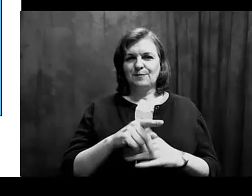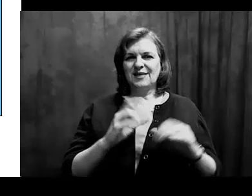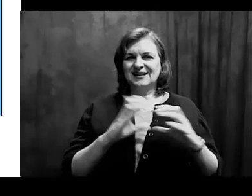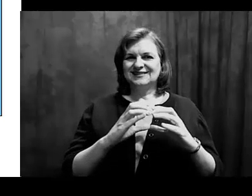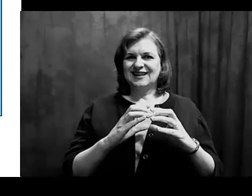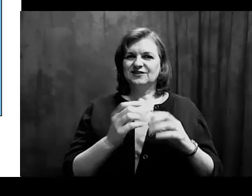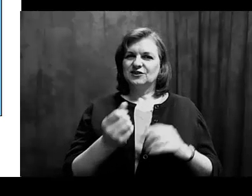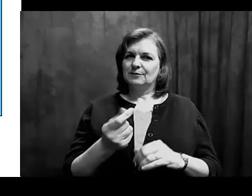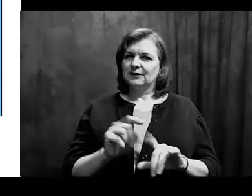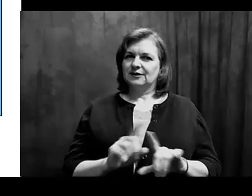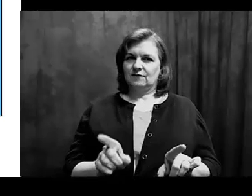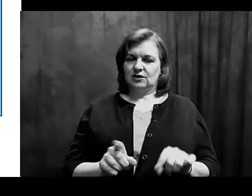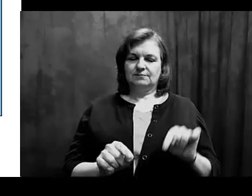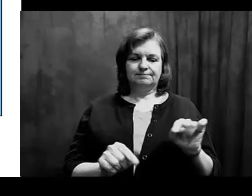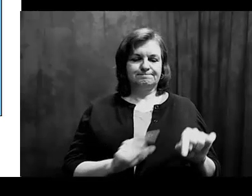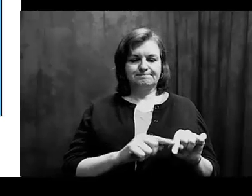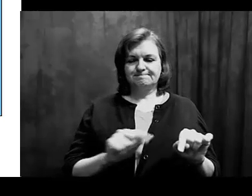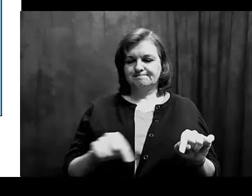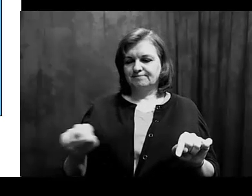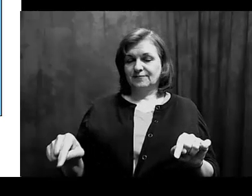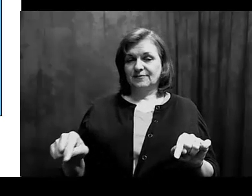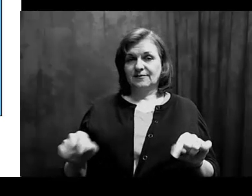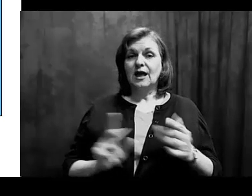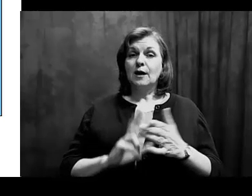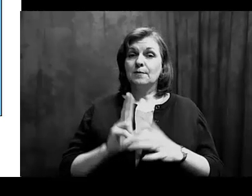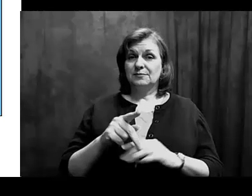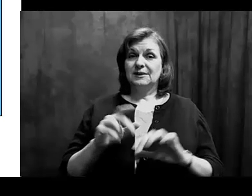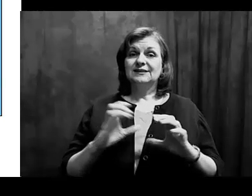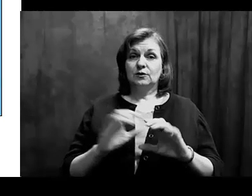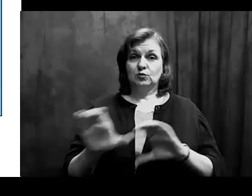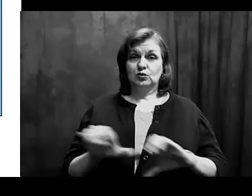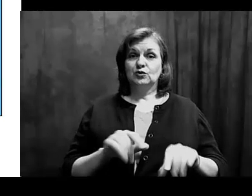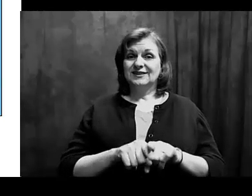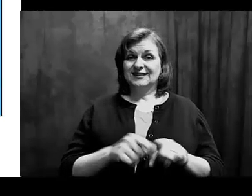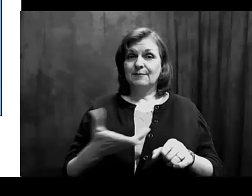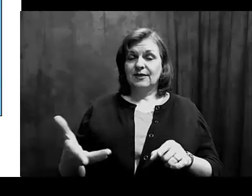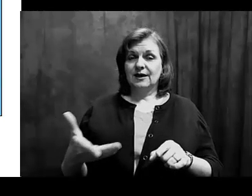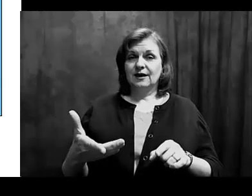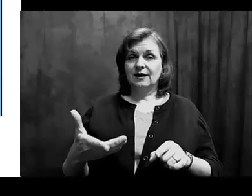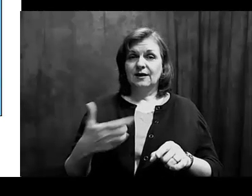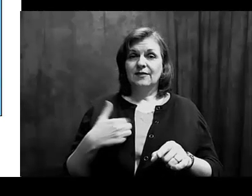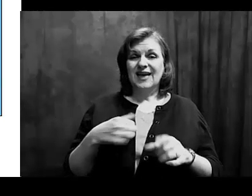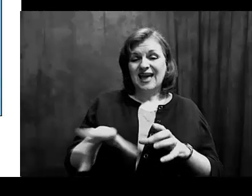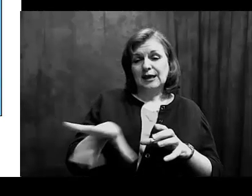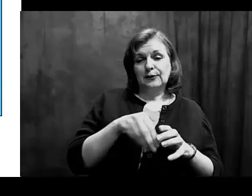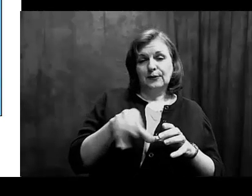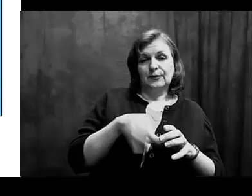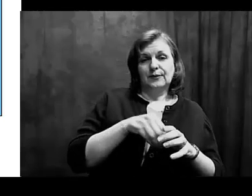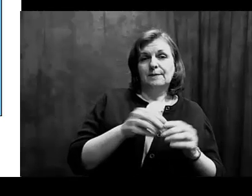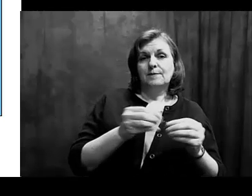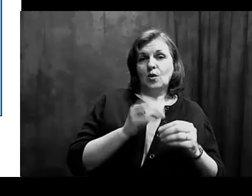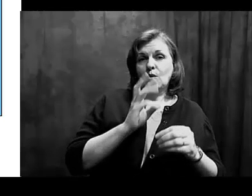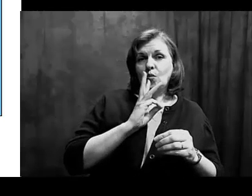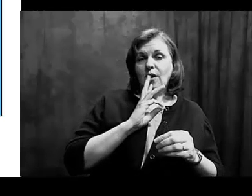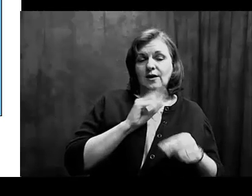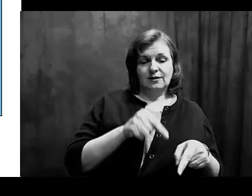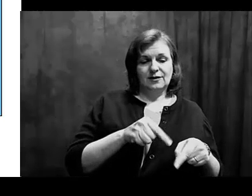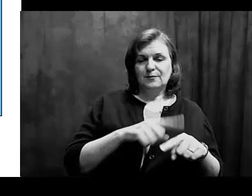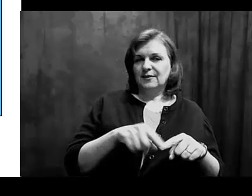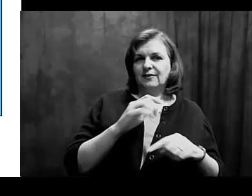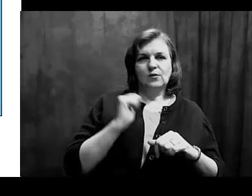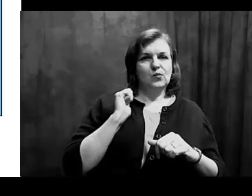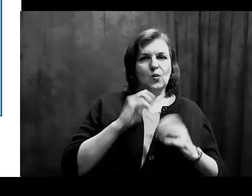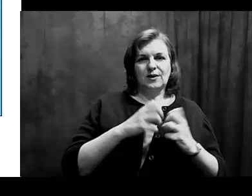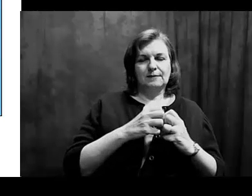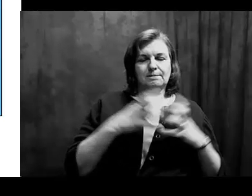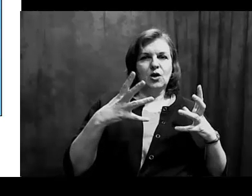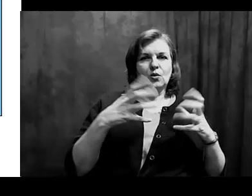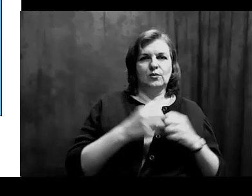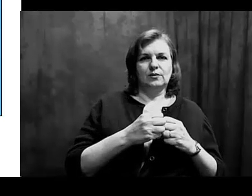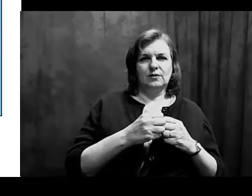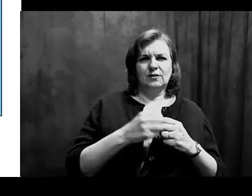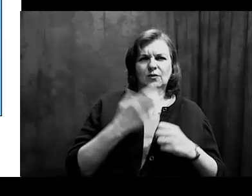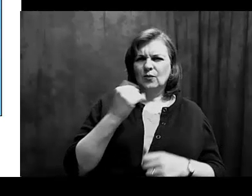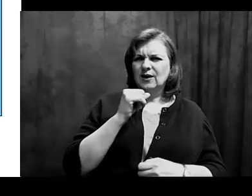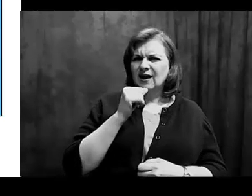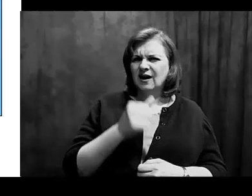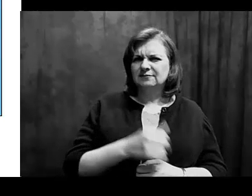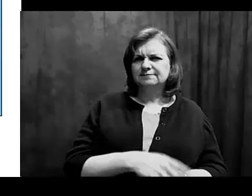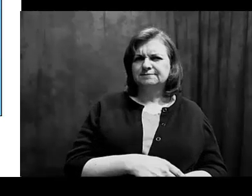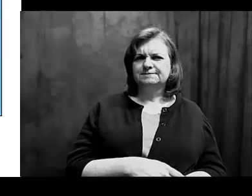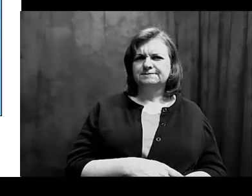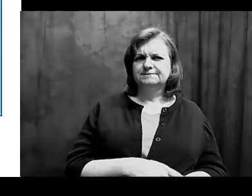what's gonna happen? we said with hypertonic animal cells are going to shrivel. with hypotonic, they are going to lyse or